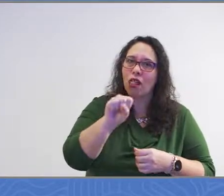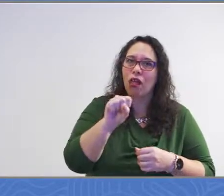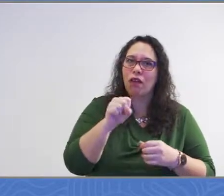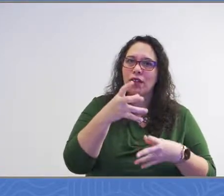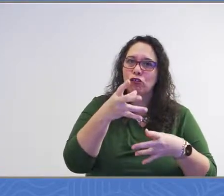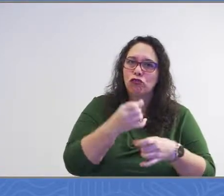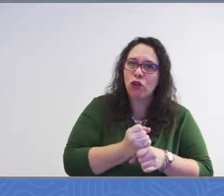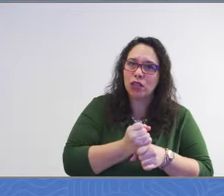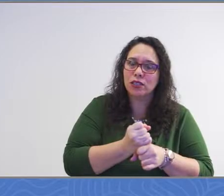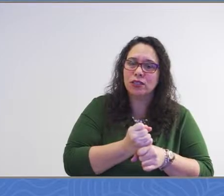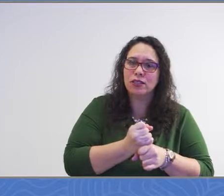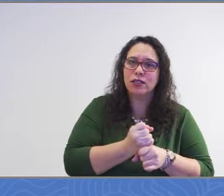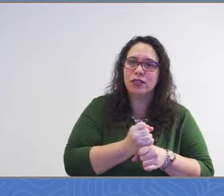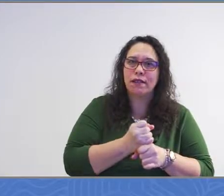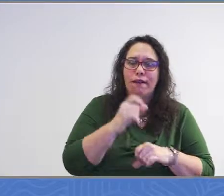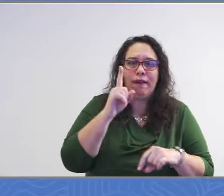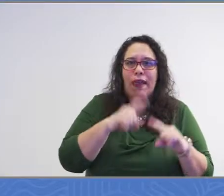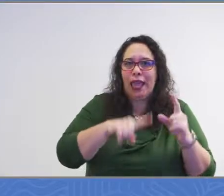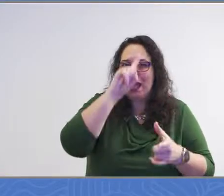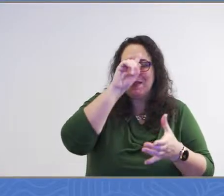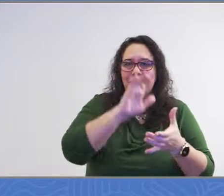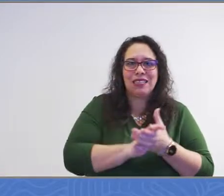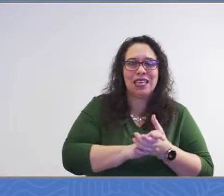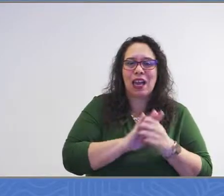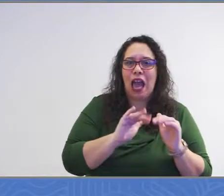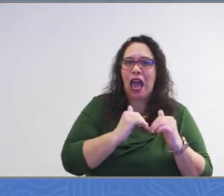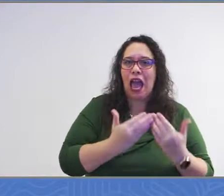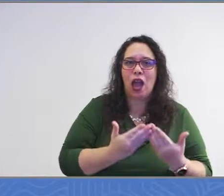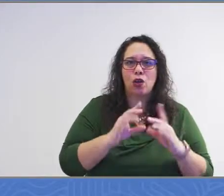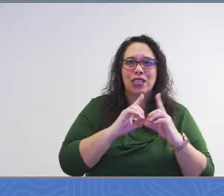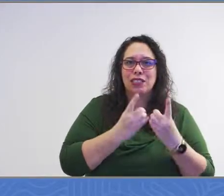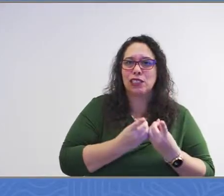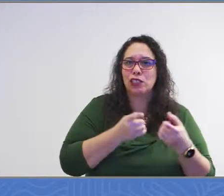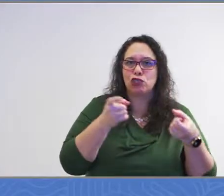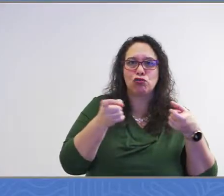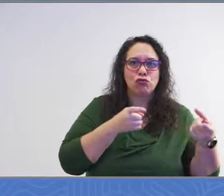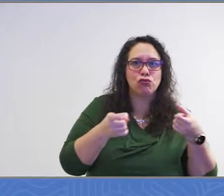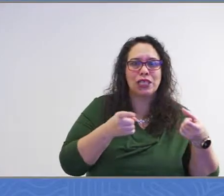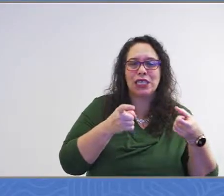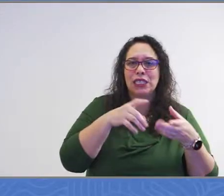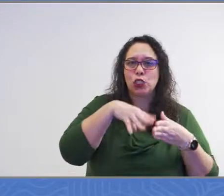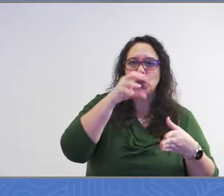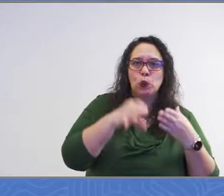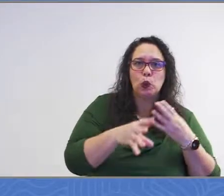I'm appalled at held the district has treated their students and employees during this pandemic.